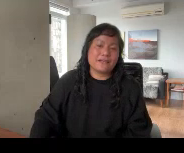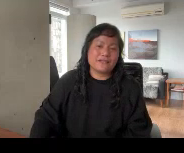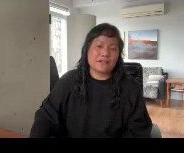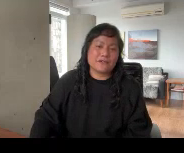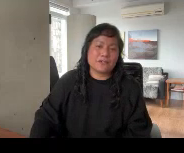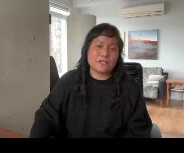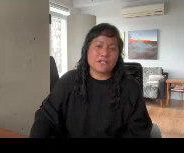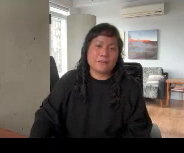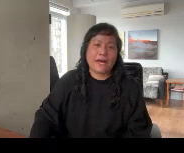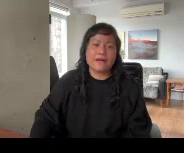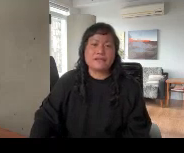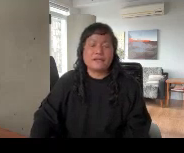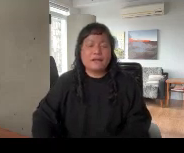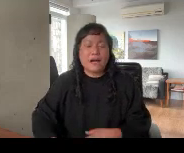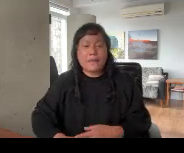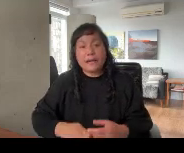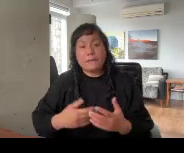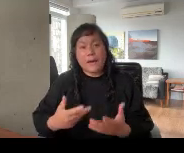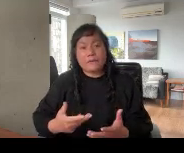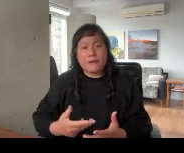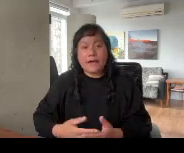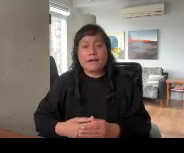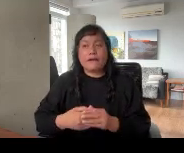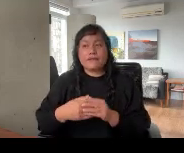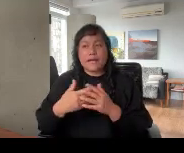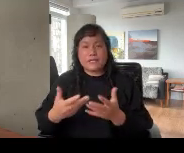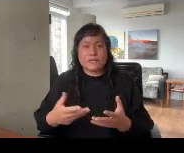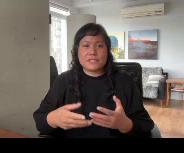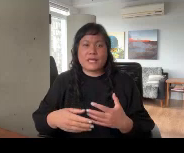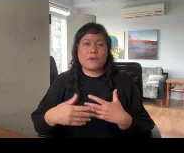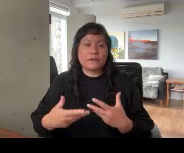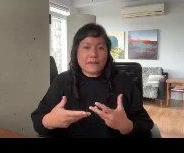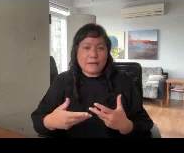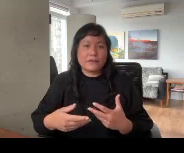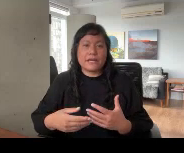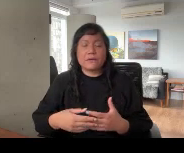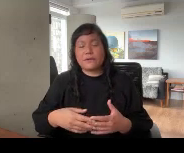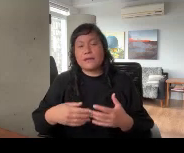hadn't considered so much in the past and and I'm relying on the experts that we're collaborating